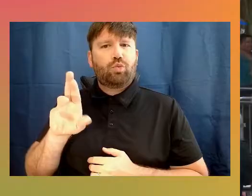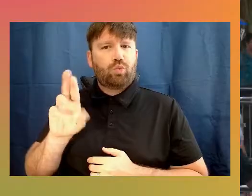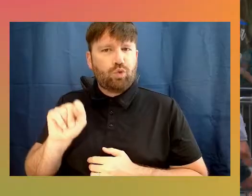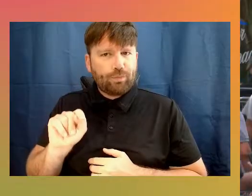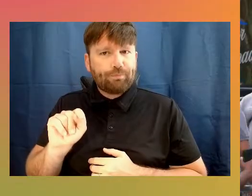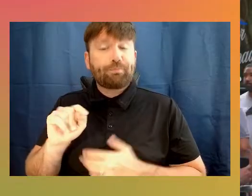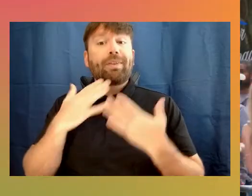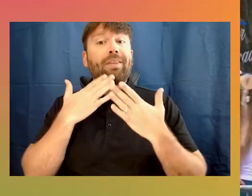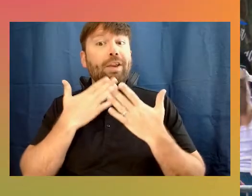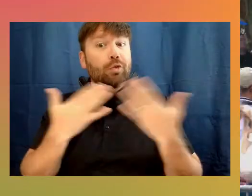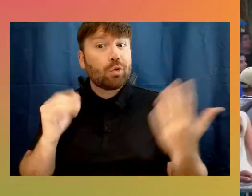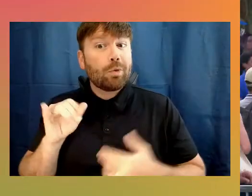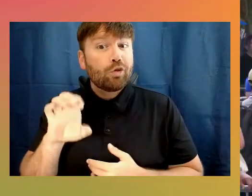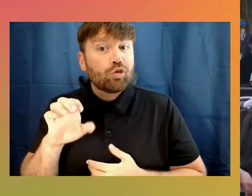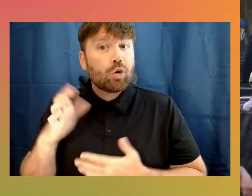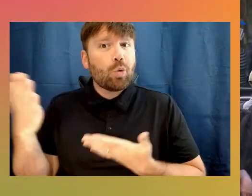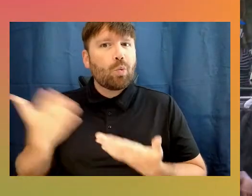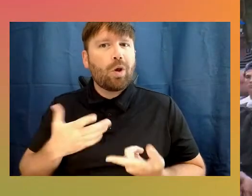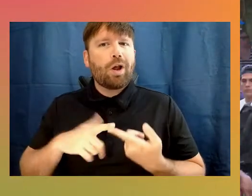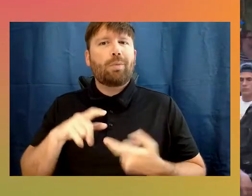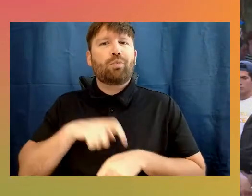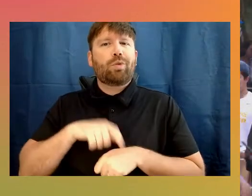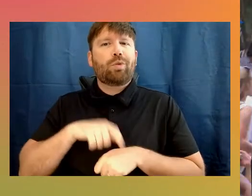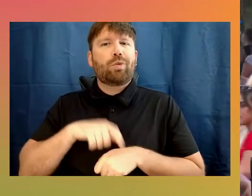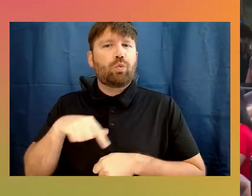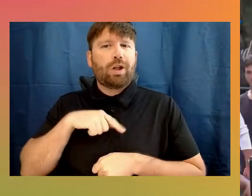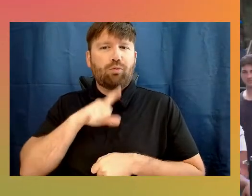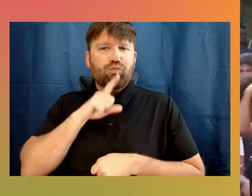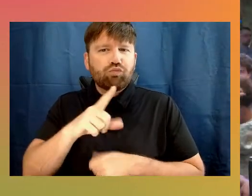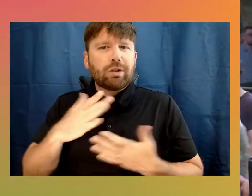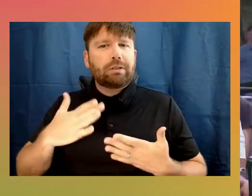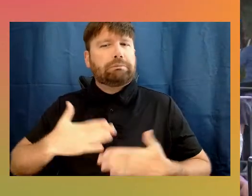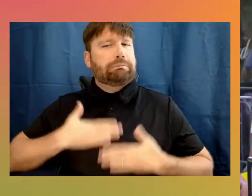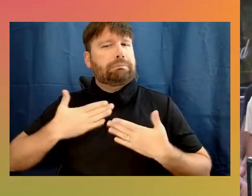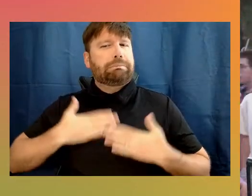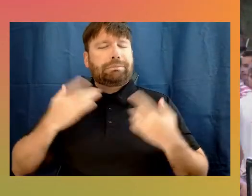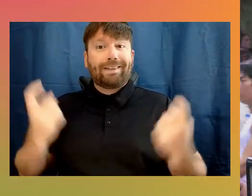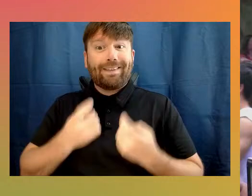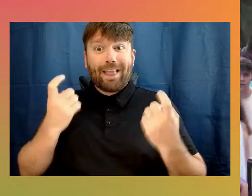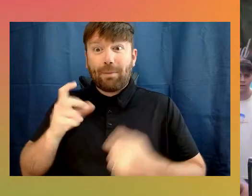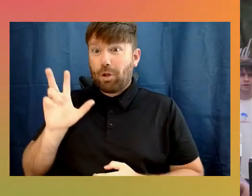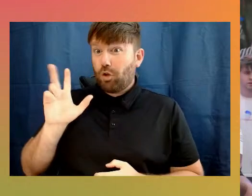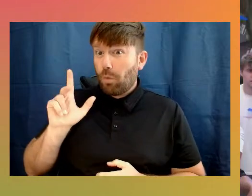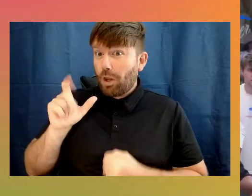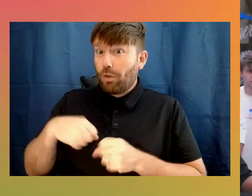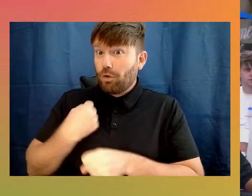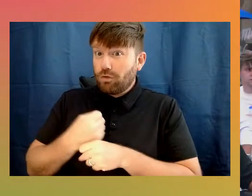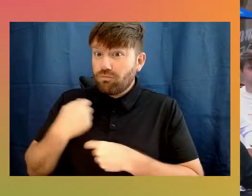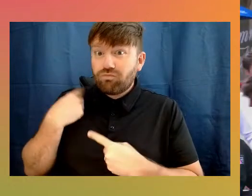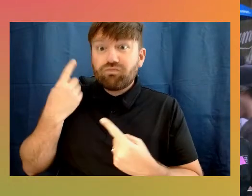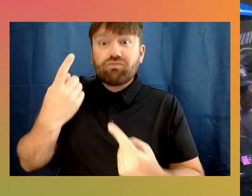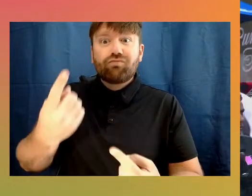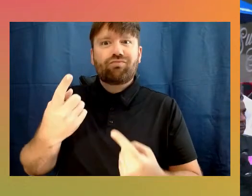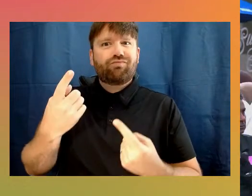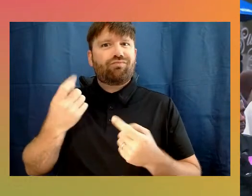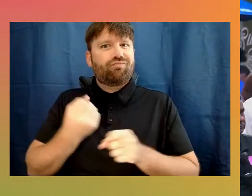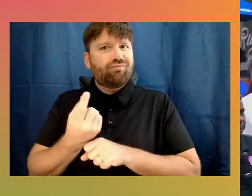STEWART.